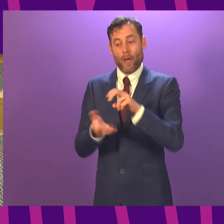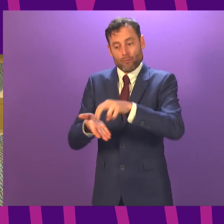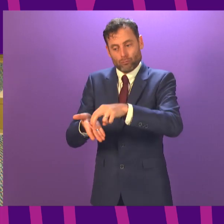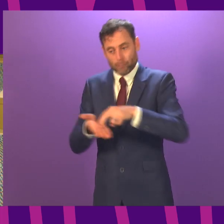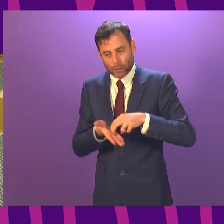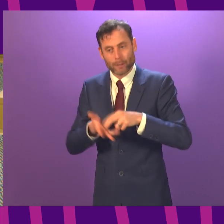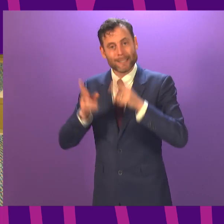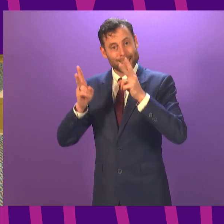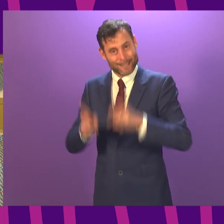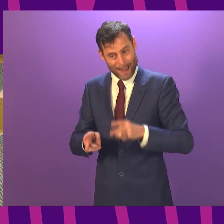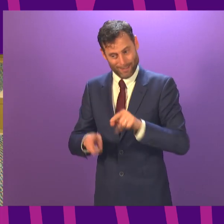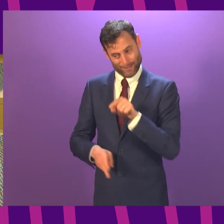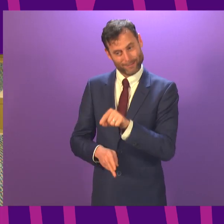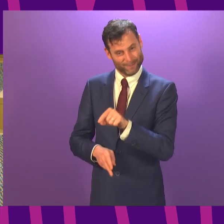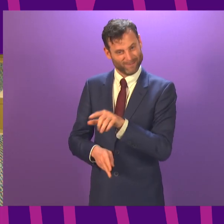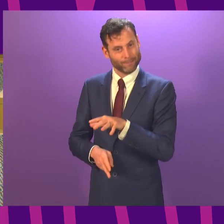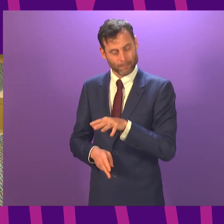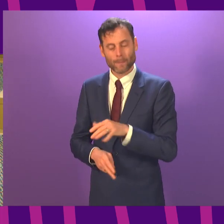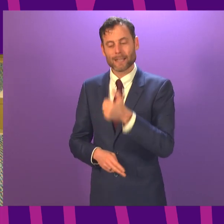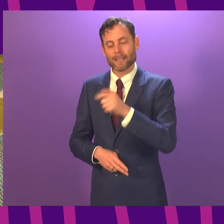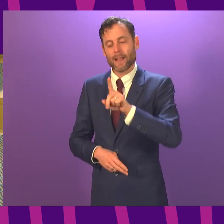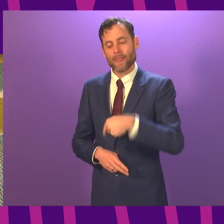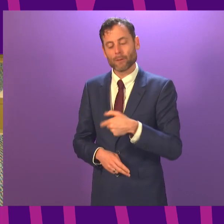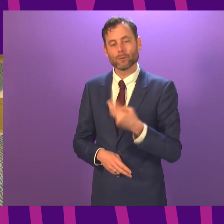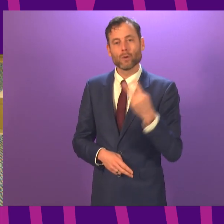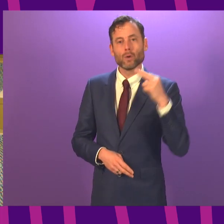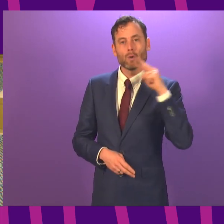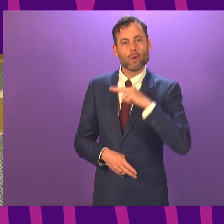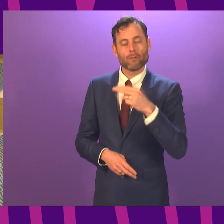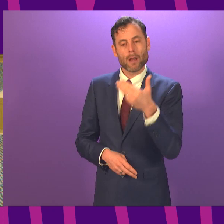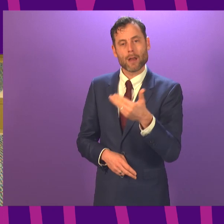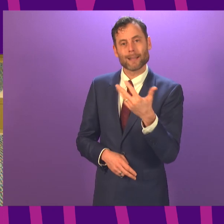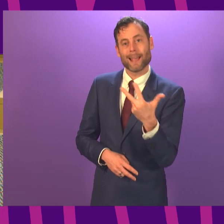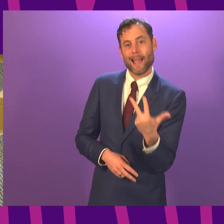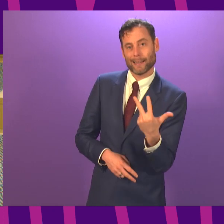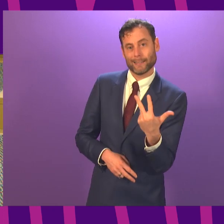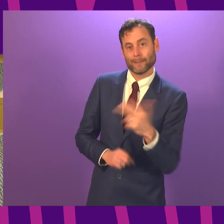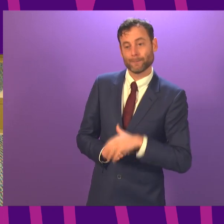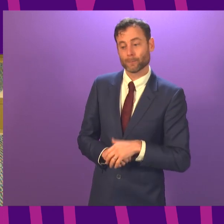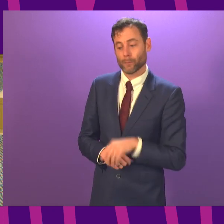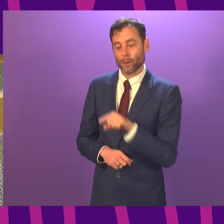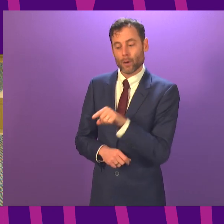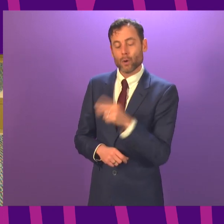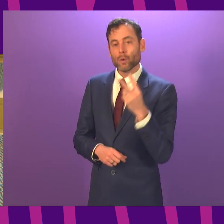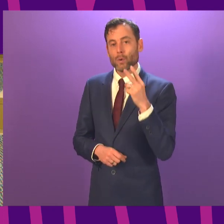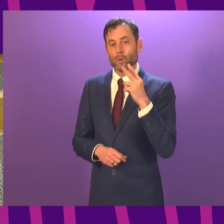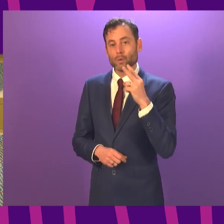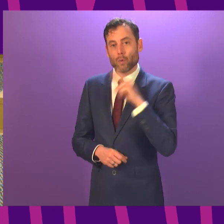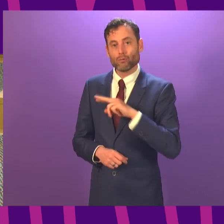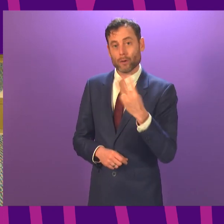deaths linked to Covid under that wider definition was 6,298, 203 of which were registered last